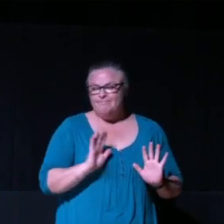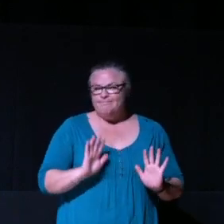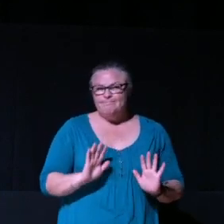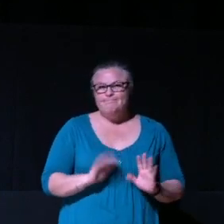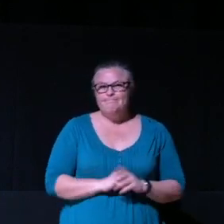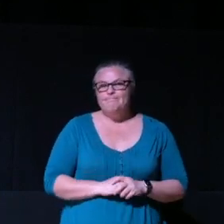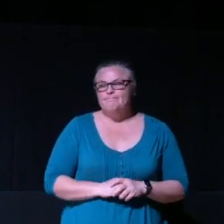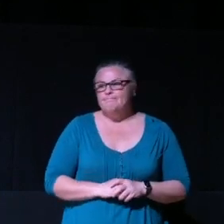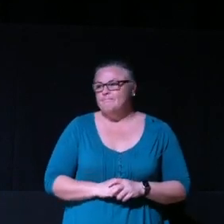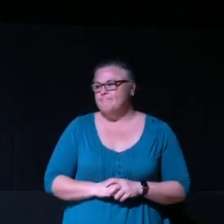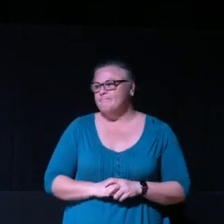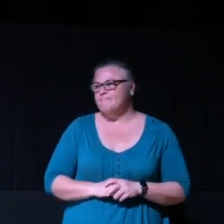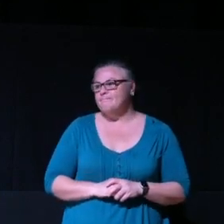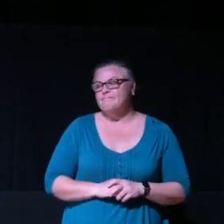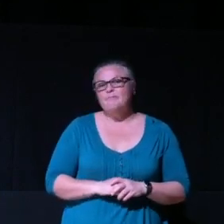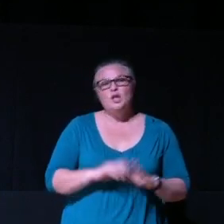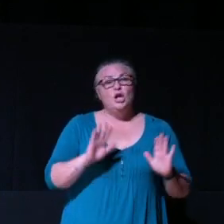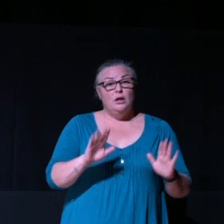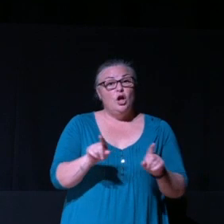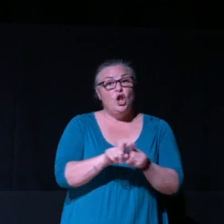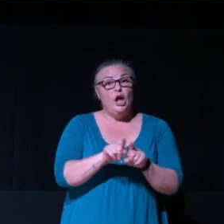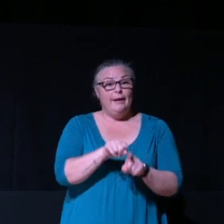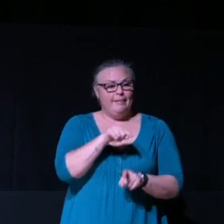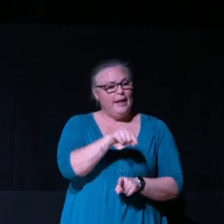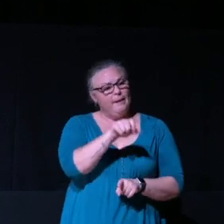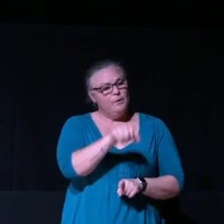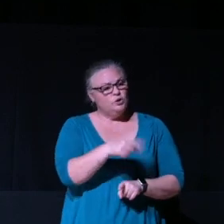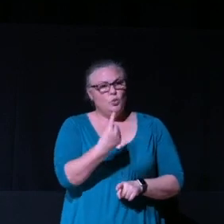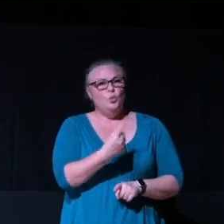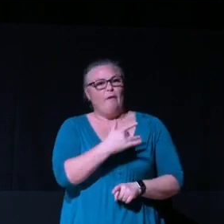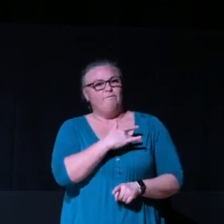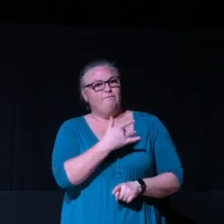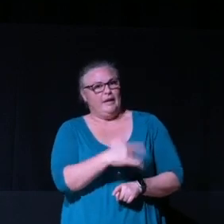the offended person, the negative comment will always sort of feel, well, it certainly feels